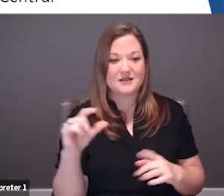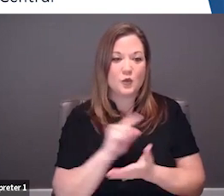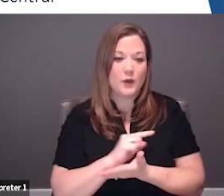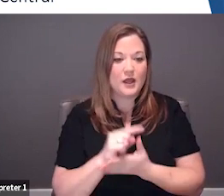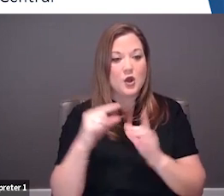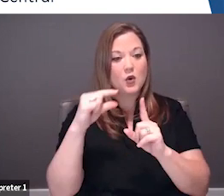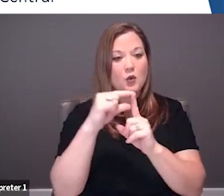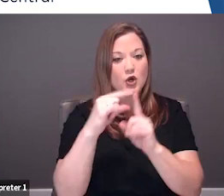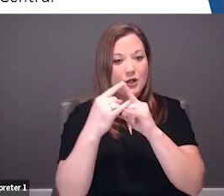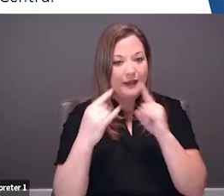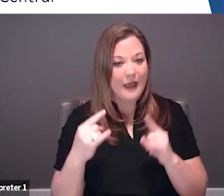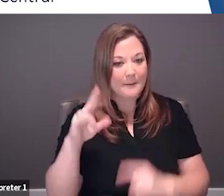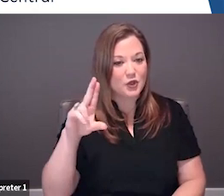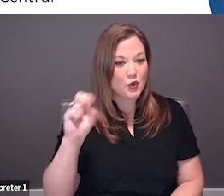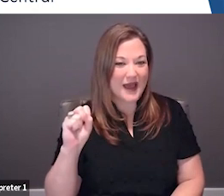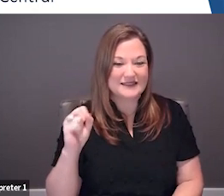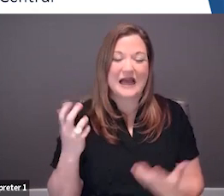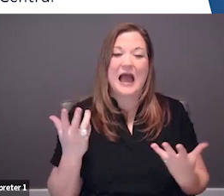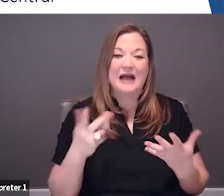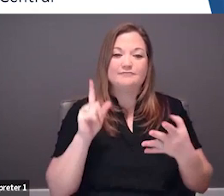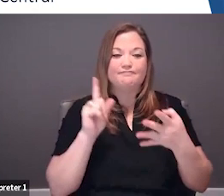You can cross that off on your calendar, we won't be meeting then.